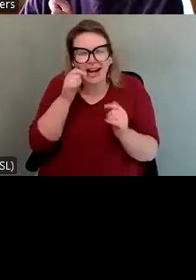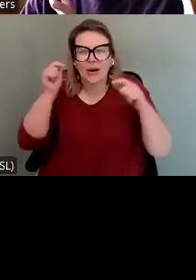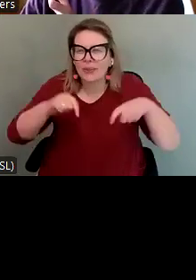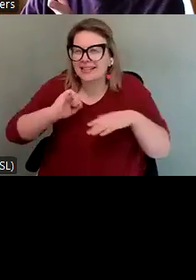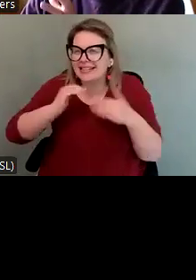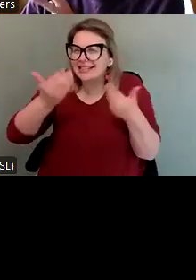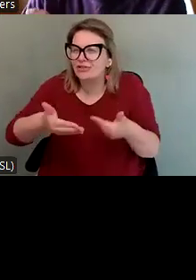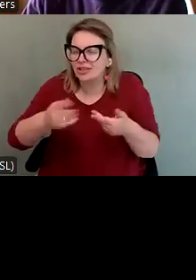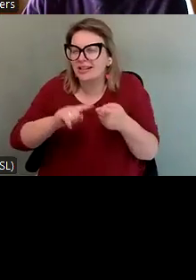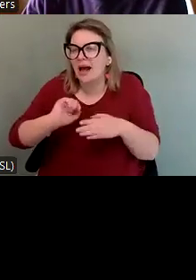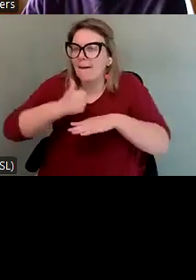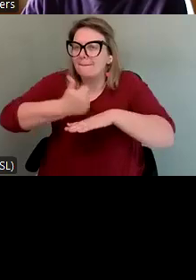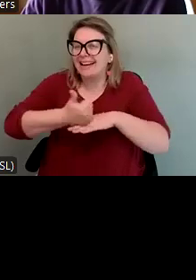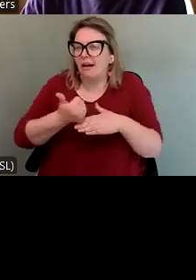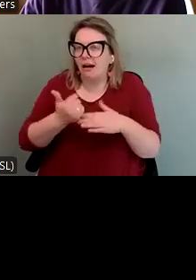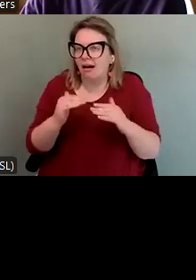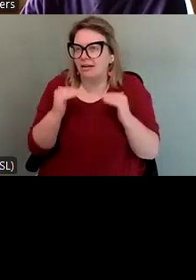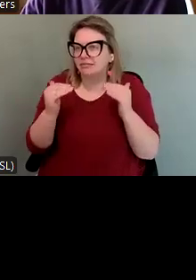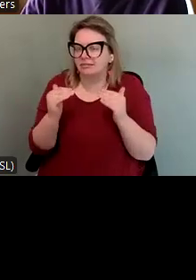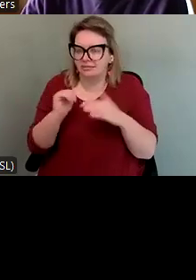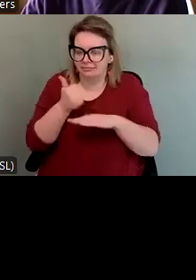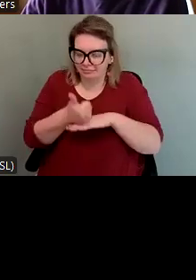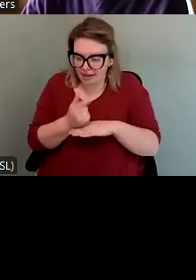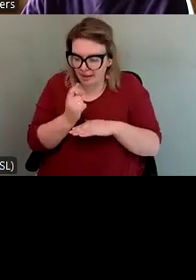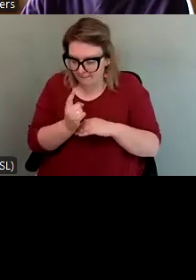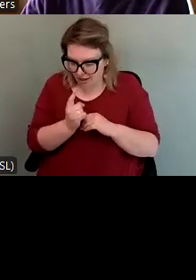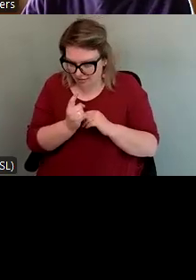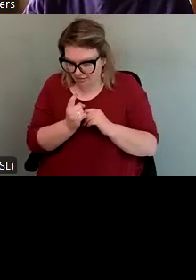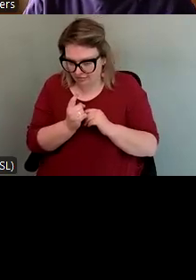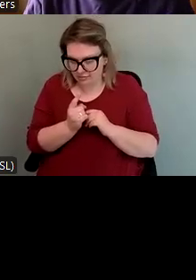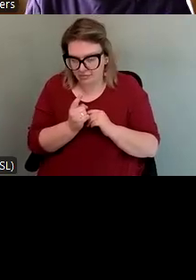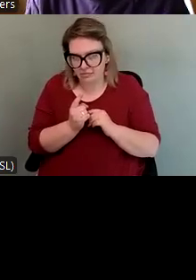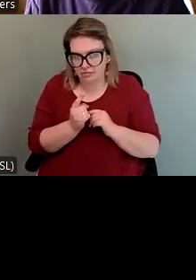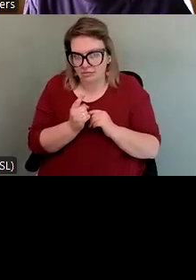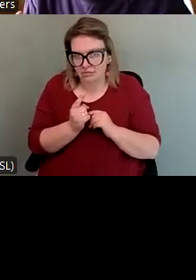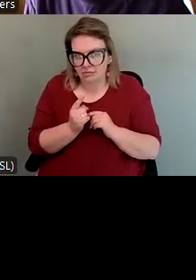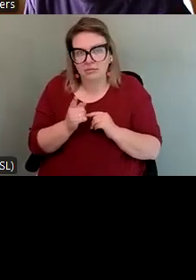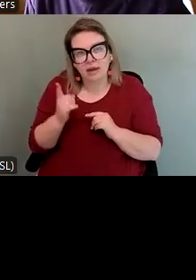in general and how they might work. There is something called server-side tracking.